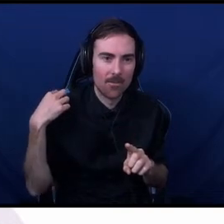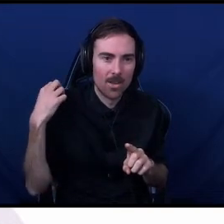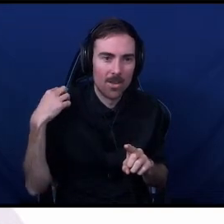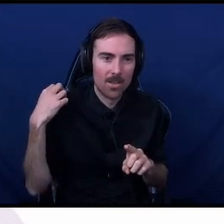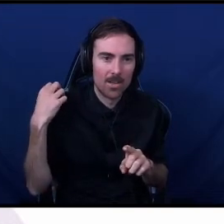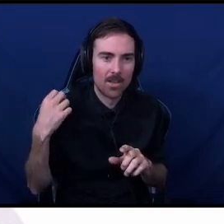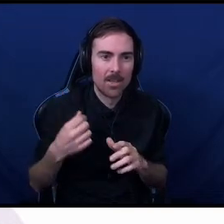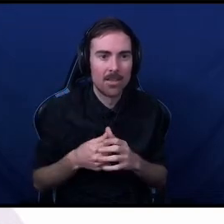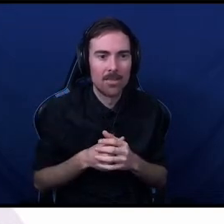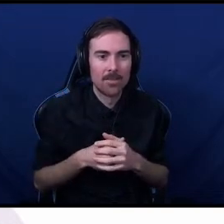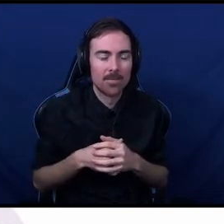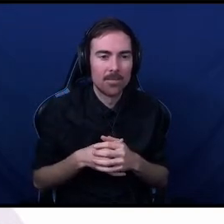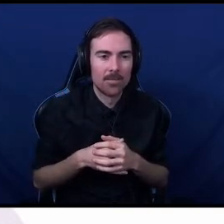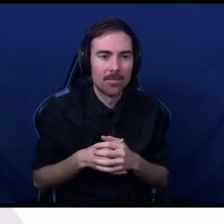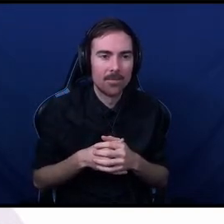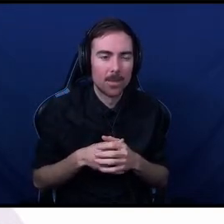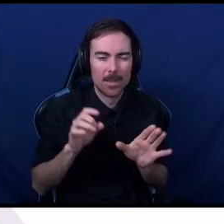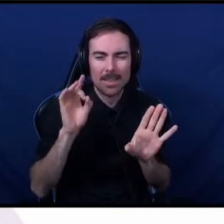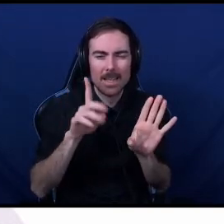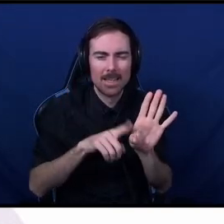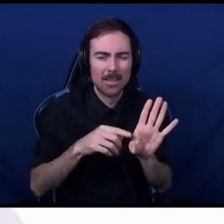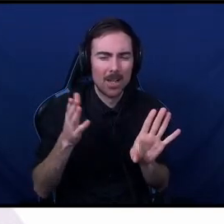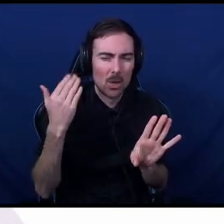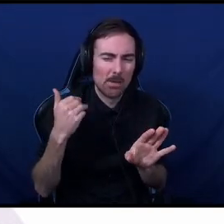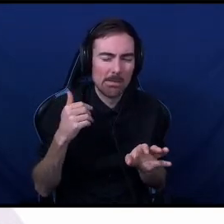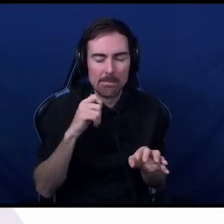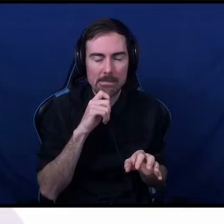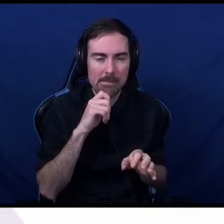10 years ago. So but yeah, I don't know if others have heard of other kind of similar.